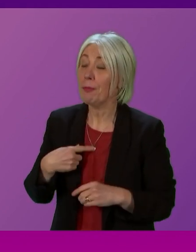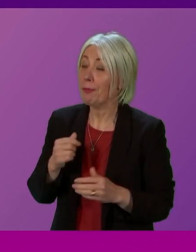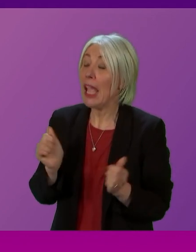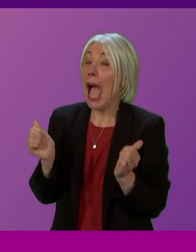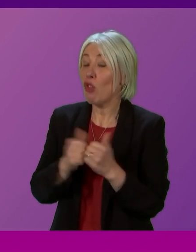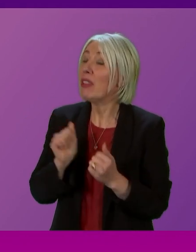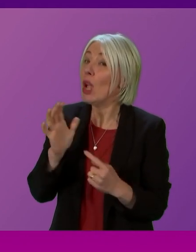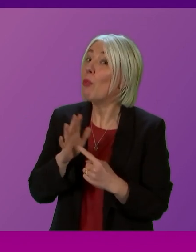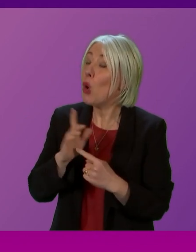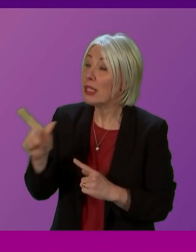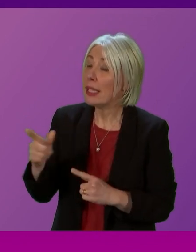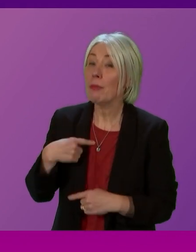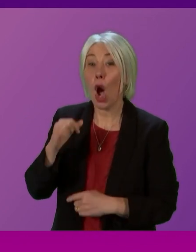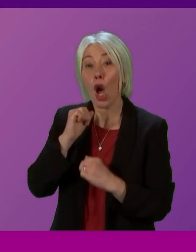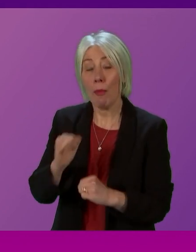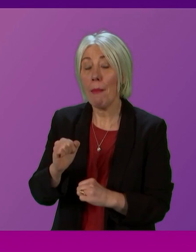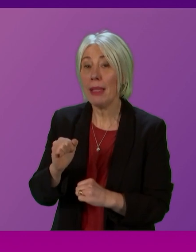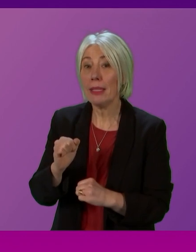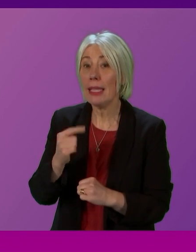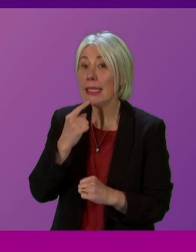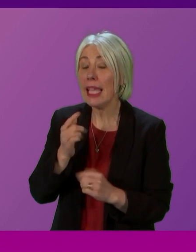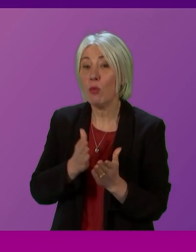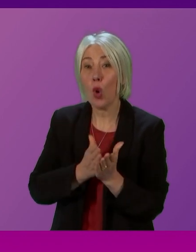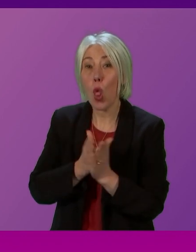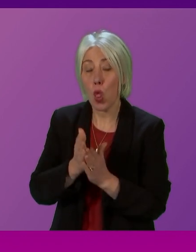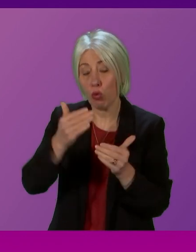The commitment that we gave on that recommendation, which I agree is important, was to achieve that over the course of this parliamentary session.